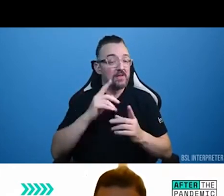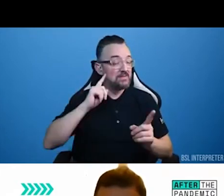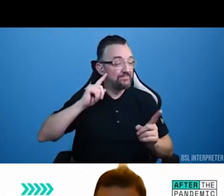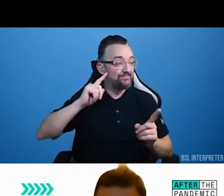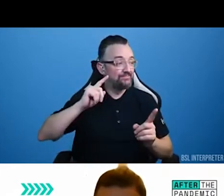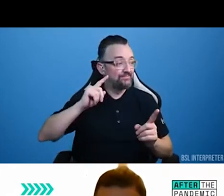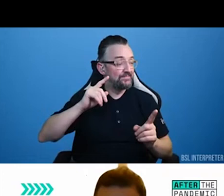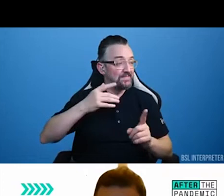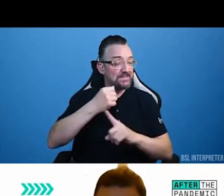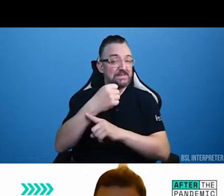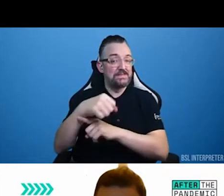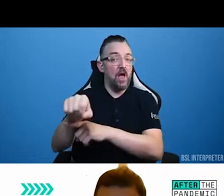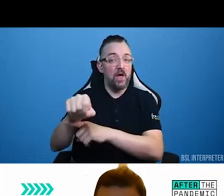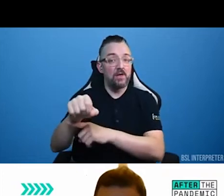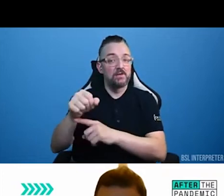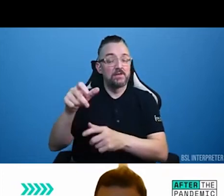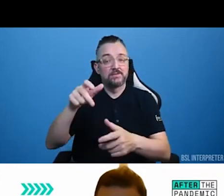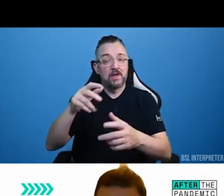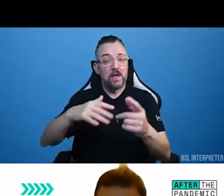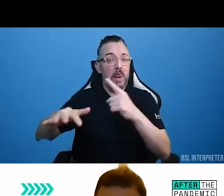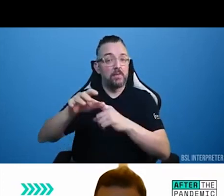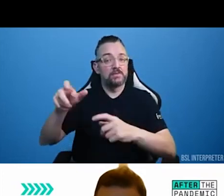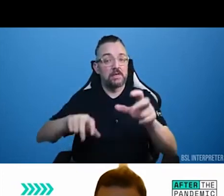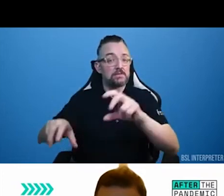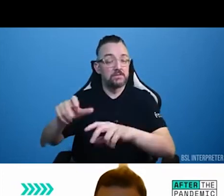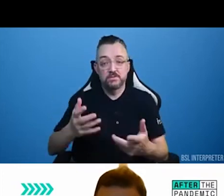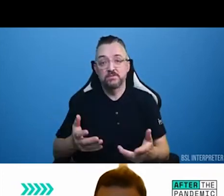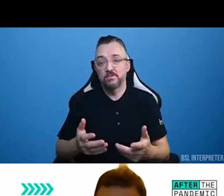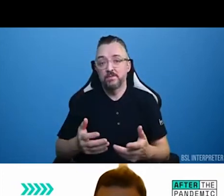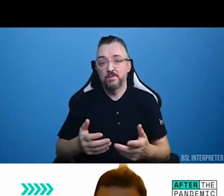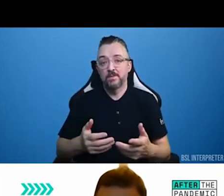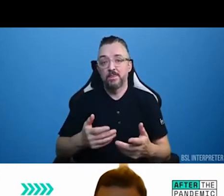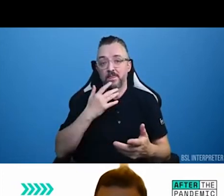So if we're not taking, it's not being taken seriously, and current kind of government structures